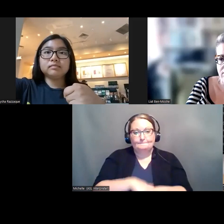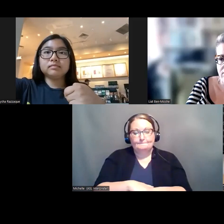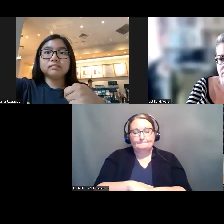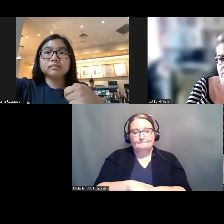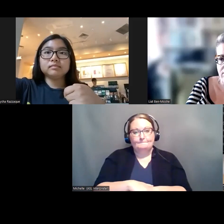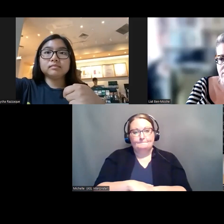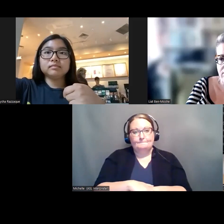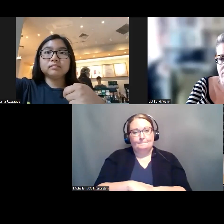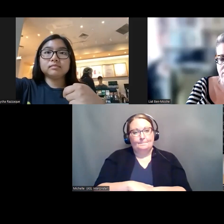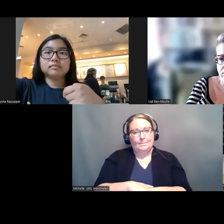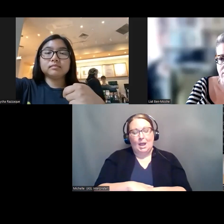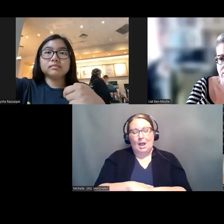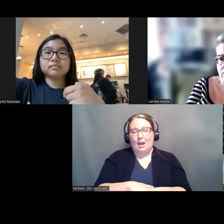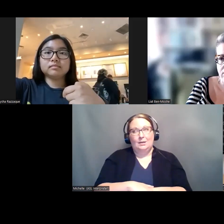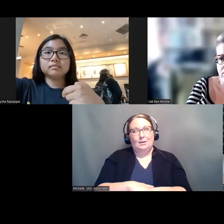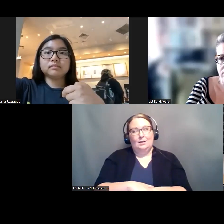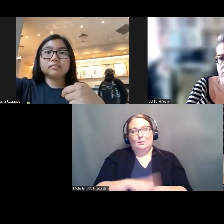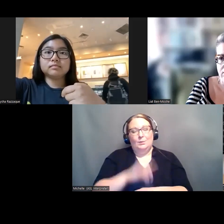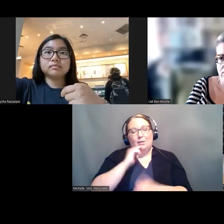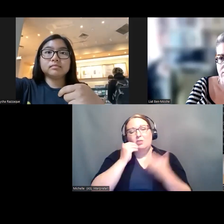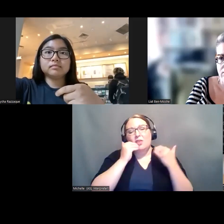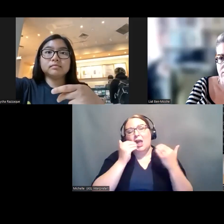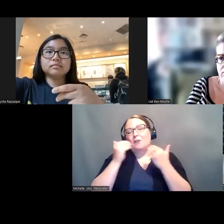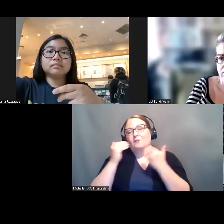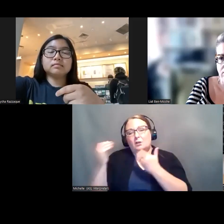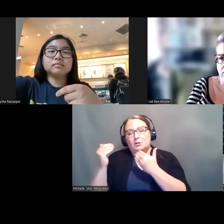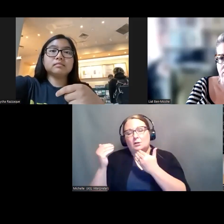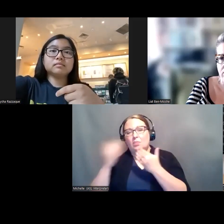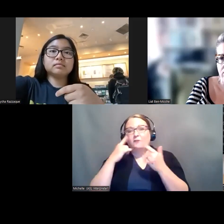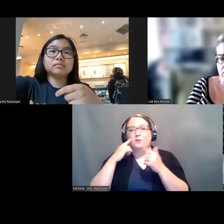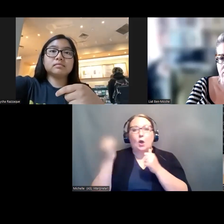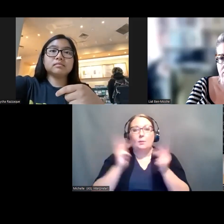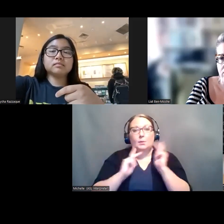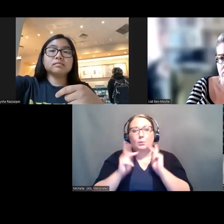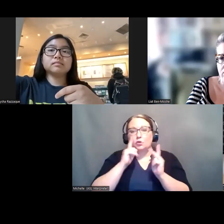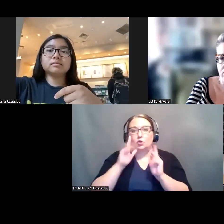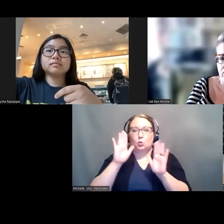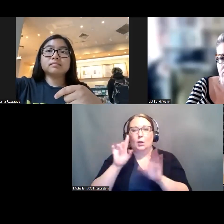Yeah, so I'm really thankful and thank you everyone for these amazing questions in the chat.